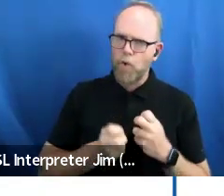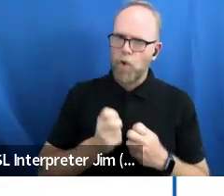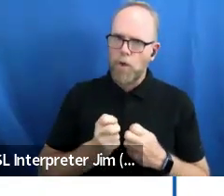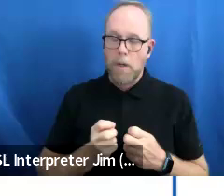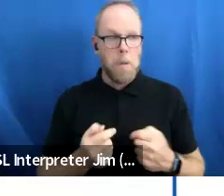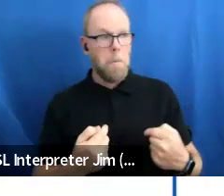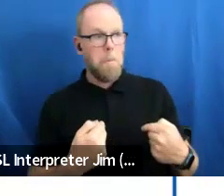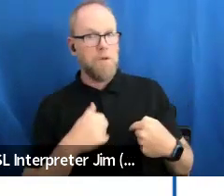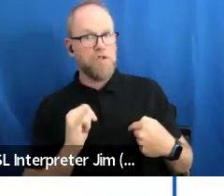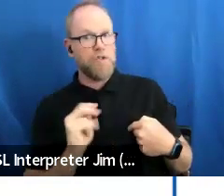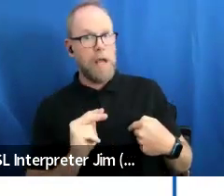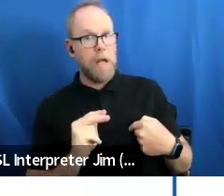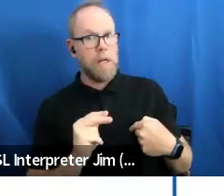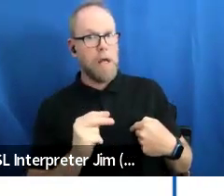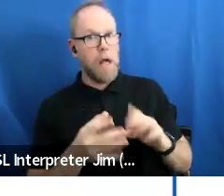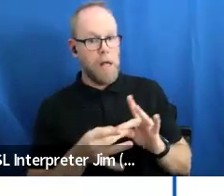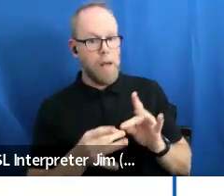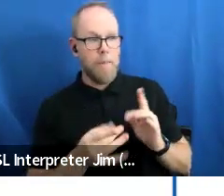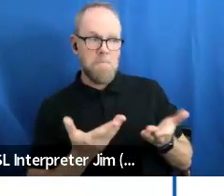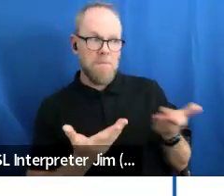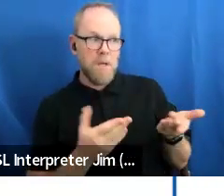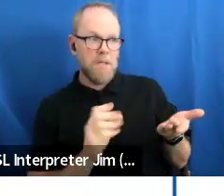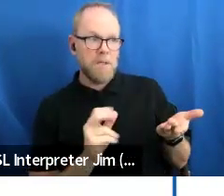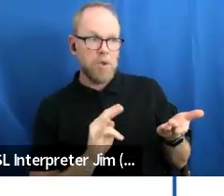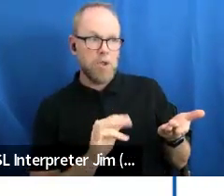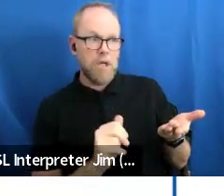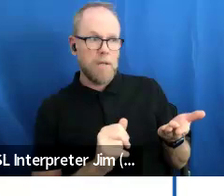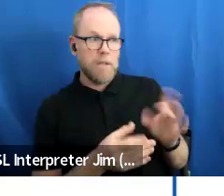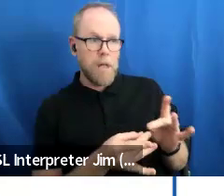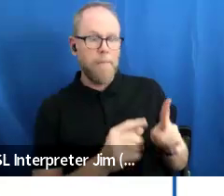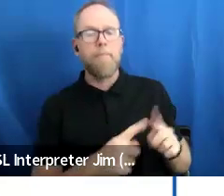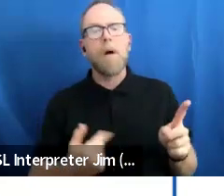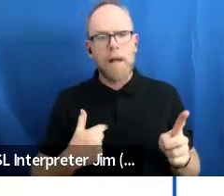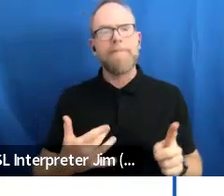But I just think part of it is kind of how the ADA was set up and a lot of civil rights laws